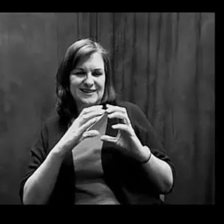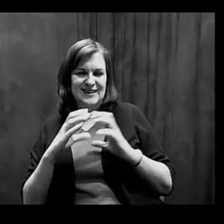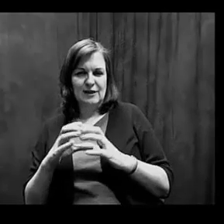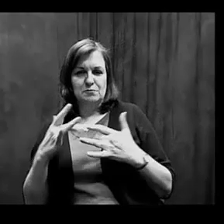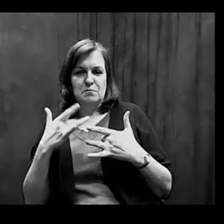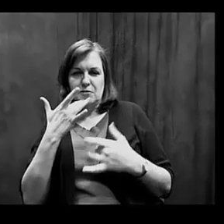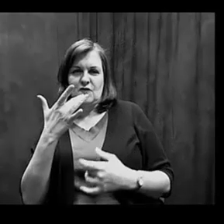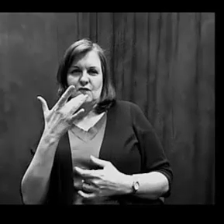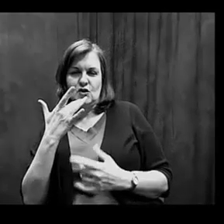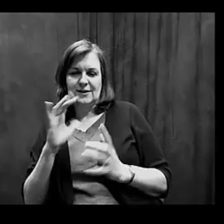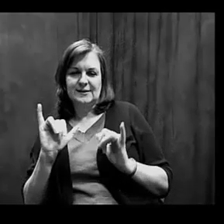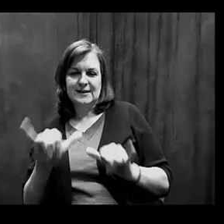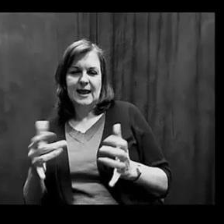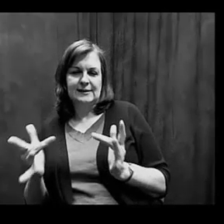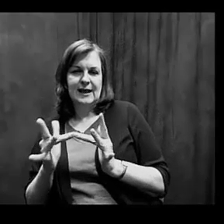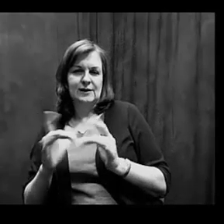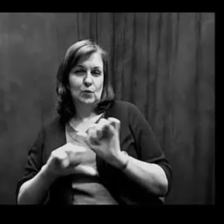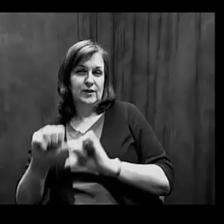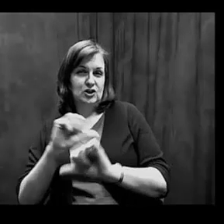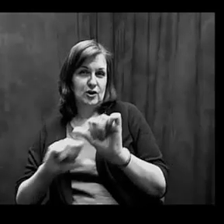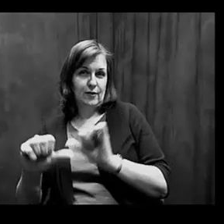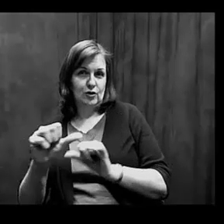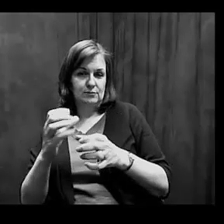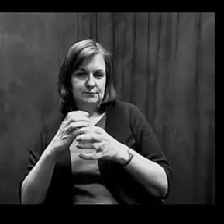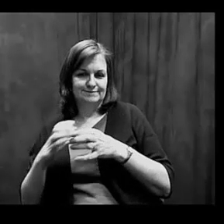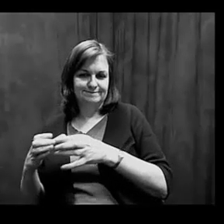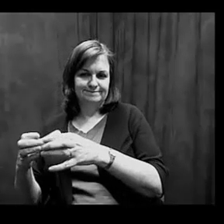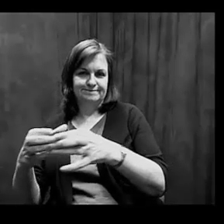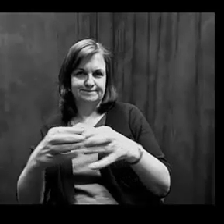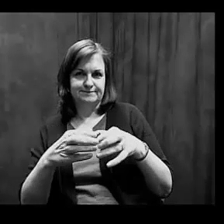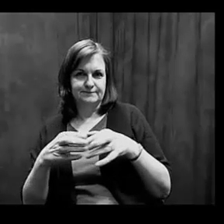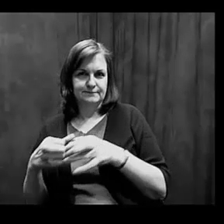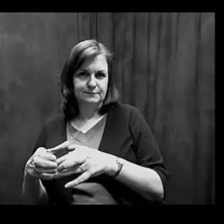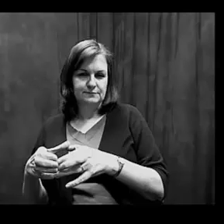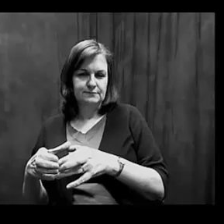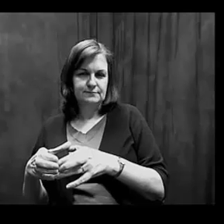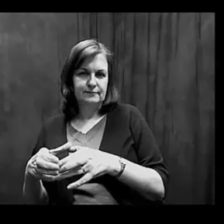cells want to be into contact with one another